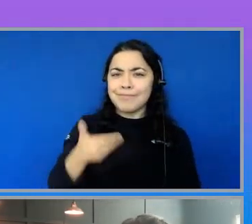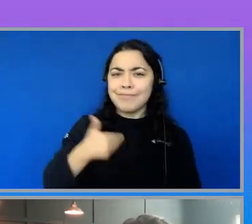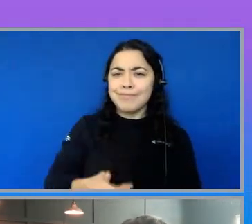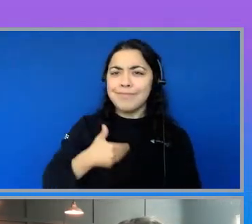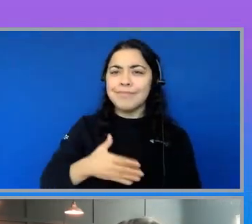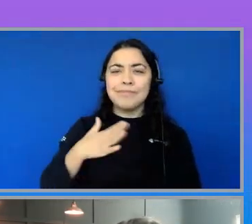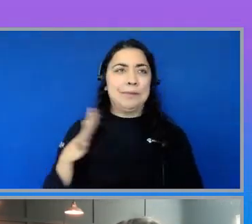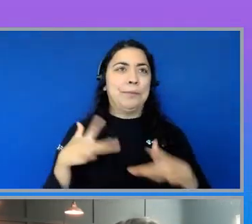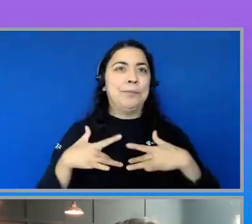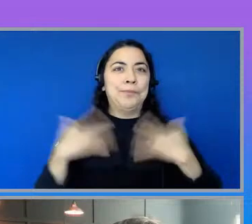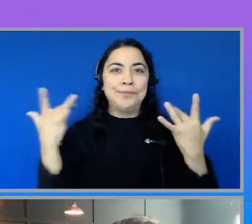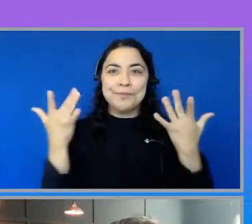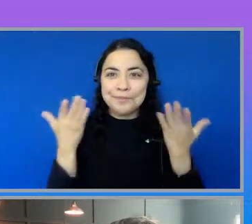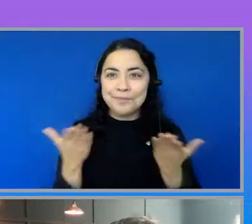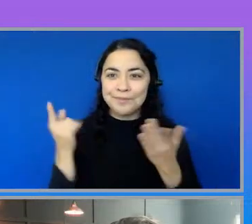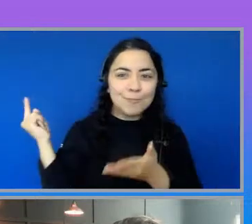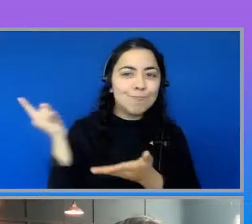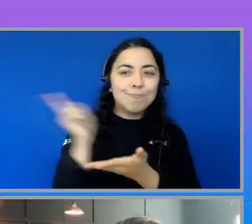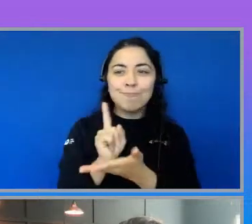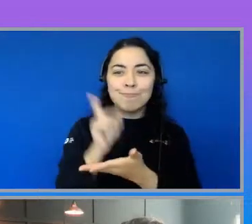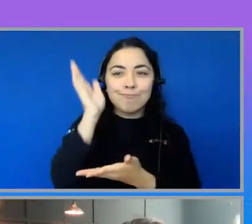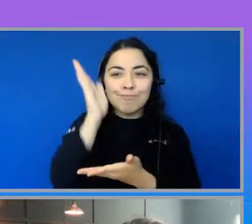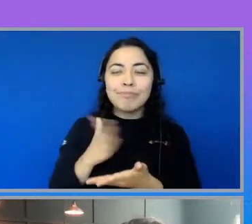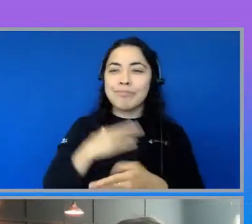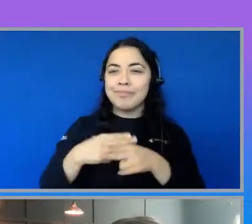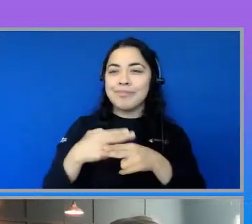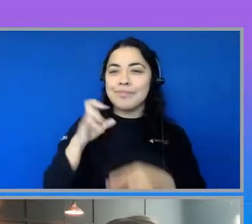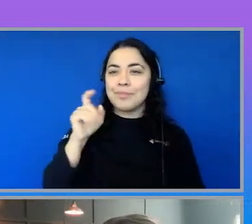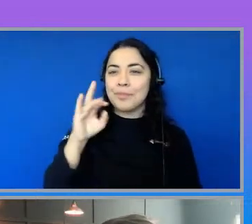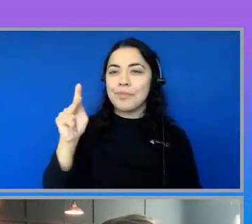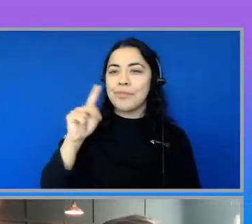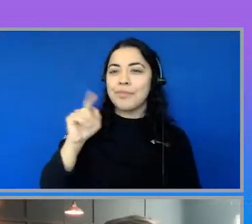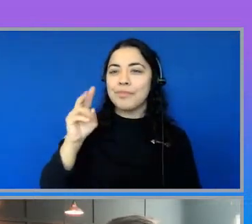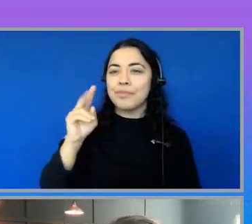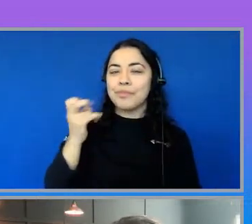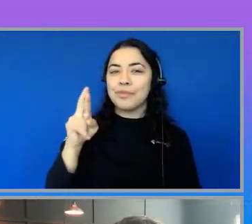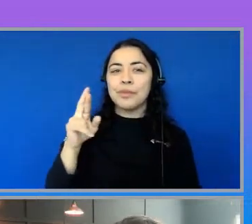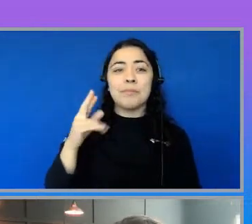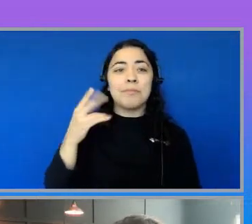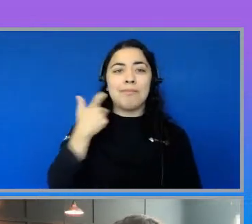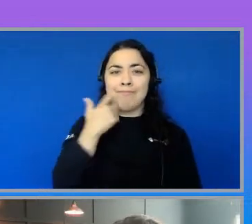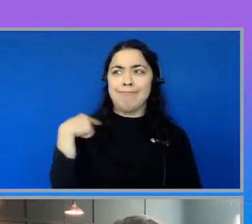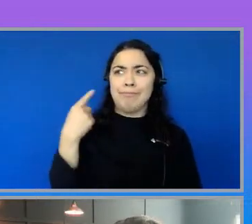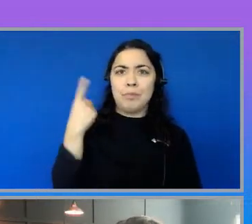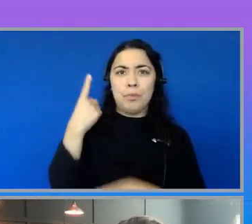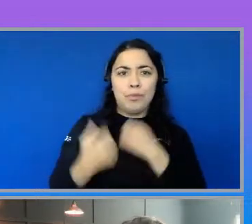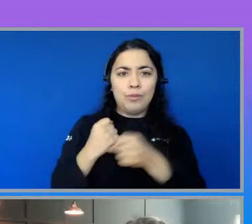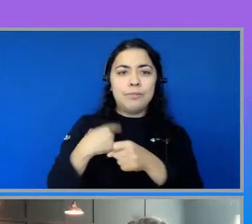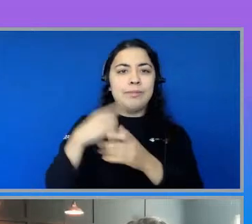introduction. I am very excited to be here today. As Shawn said, my name is Eric Zirlinger, and for the last year I've been at